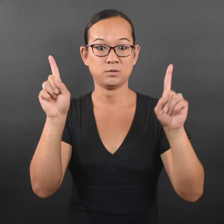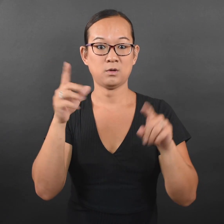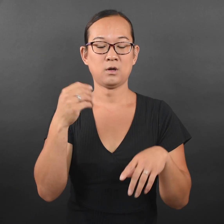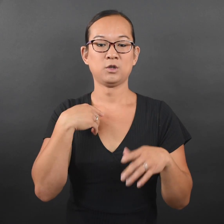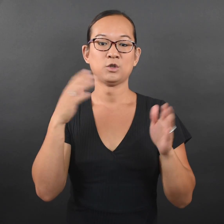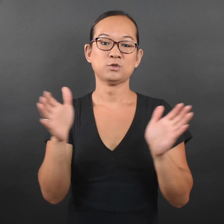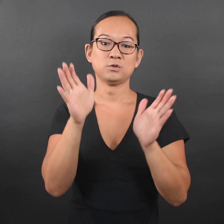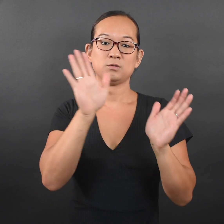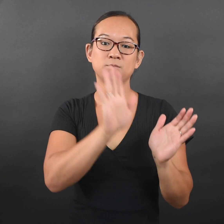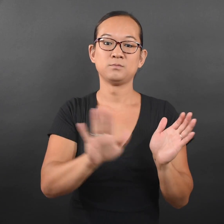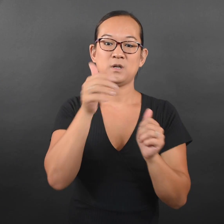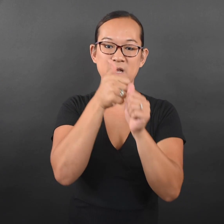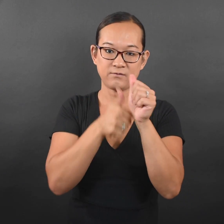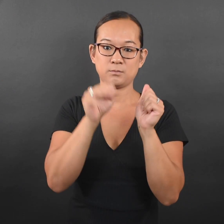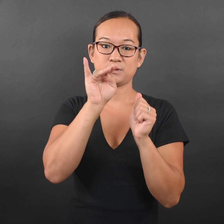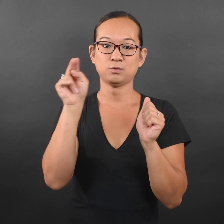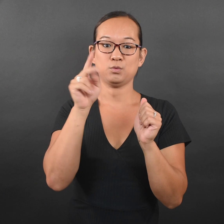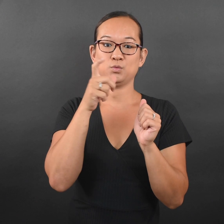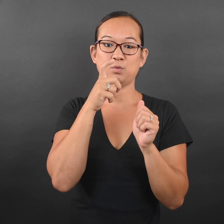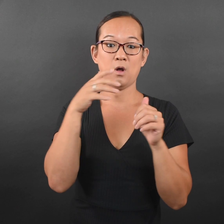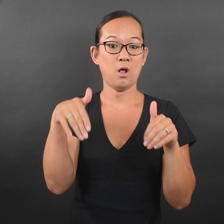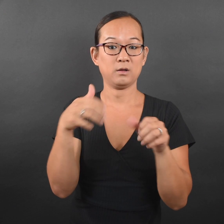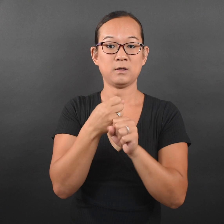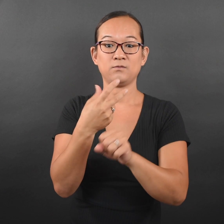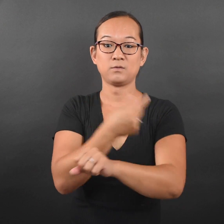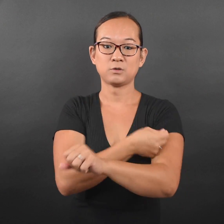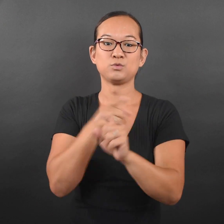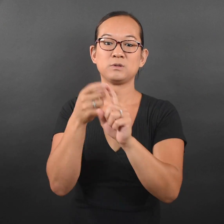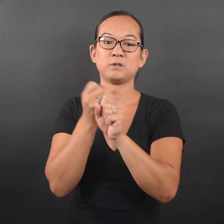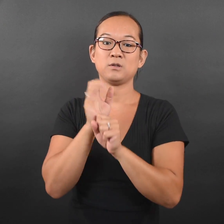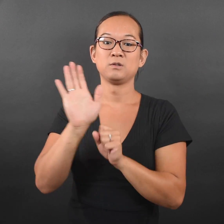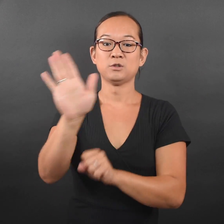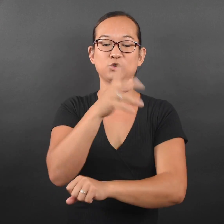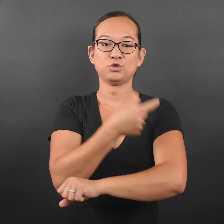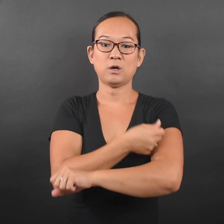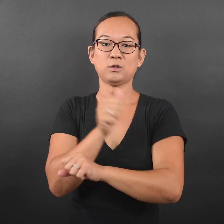and I encourage every Minnesotan who has not yet been vaccinated to get their shot as soon as